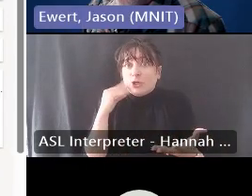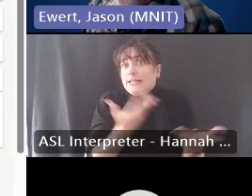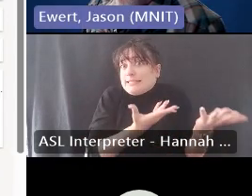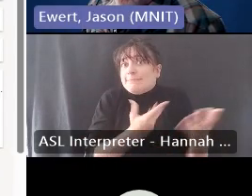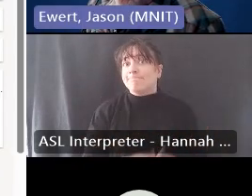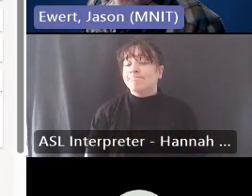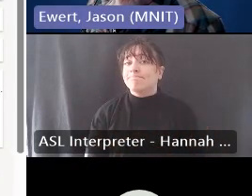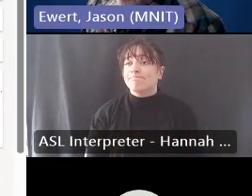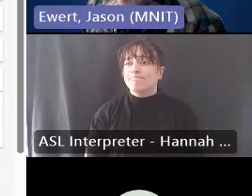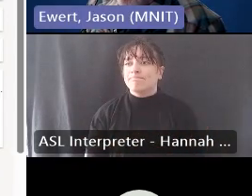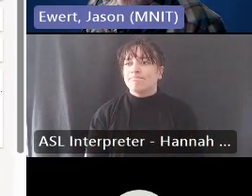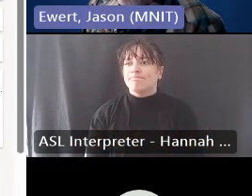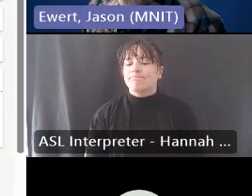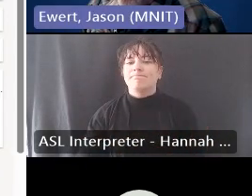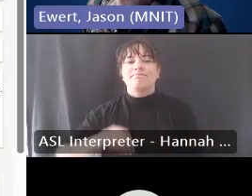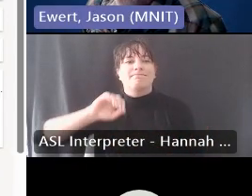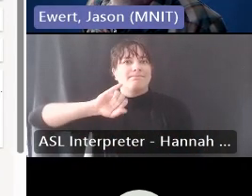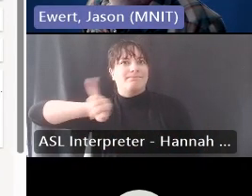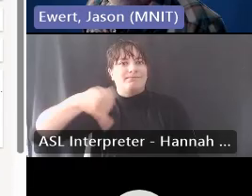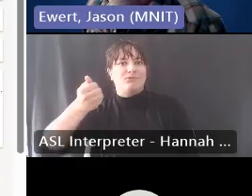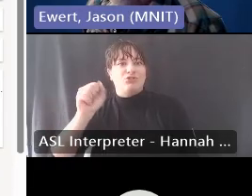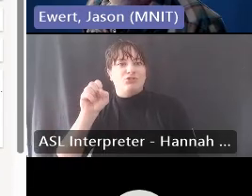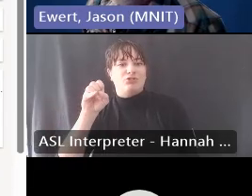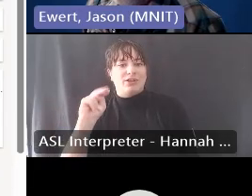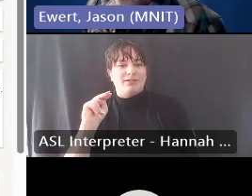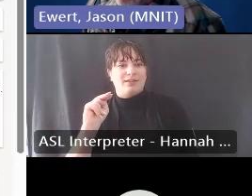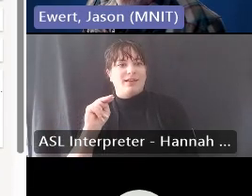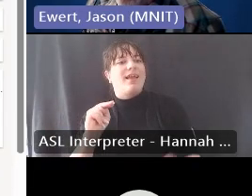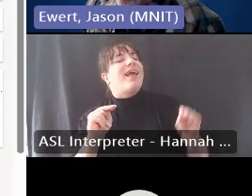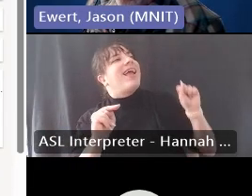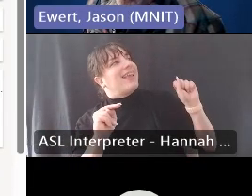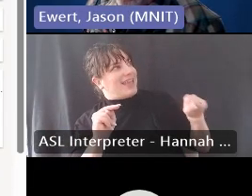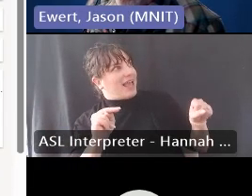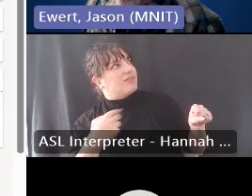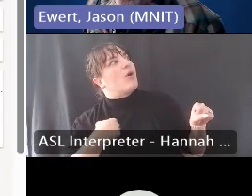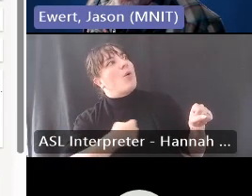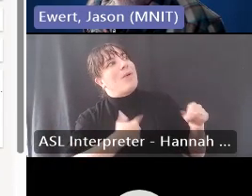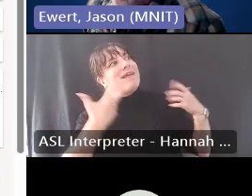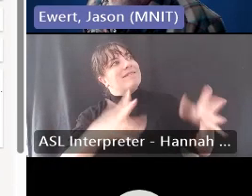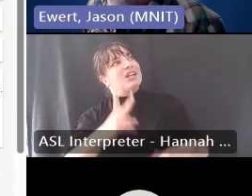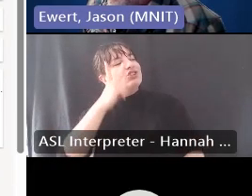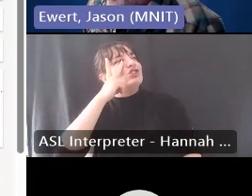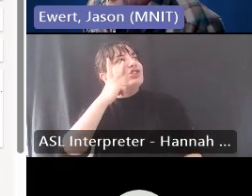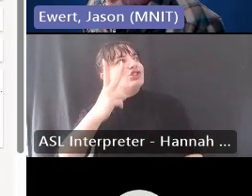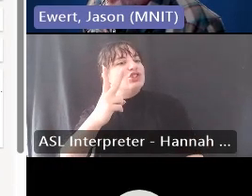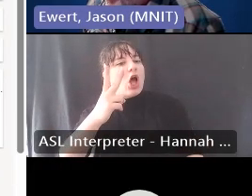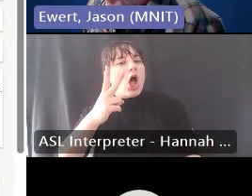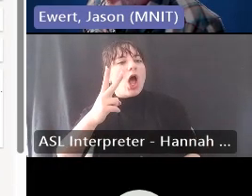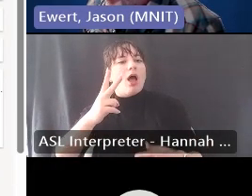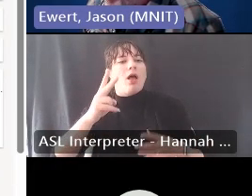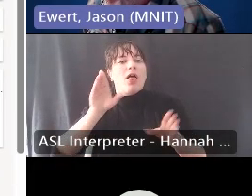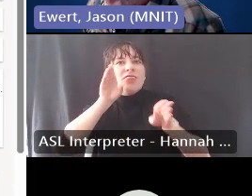That's right. We did see your focus ring move around, although it was under the splash screen.